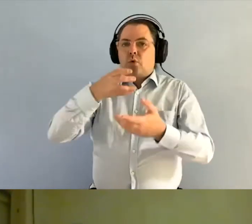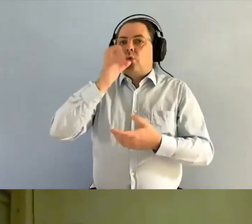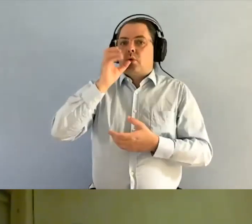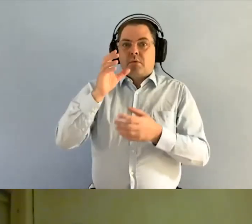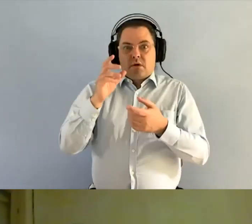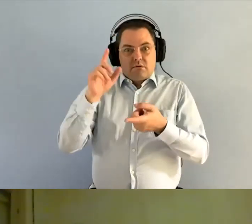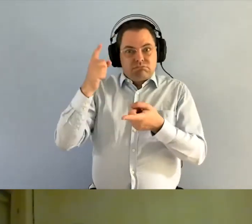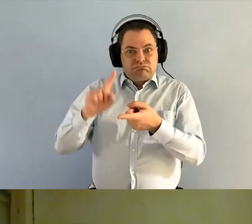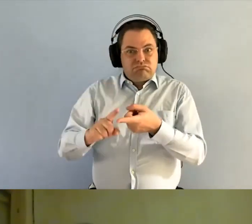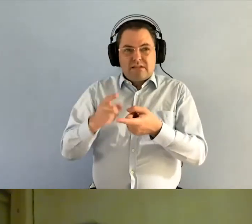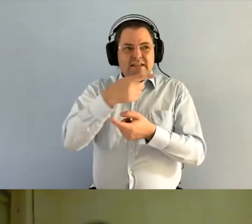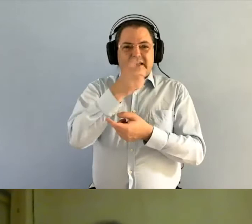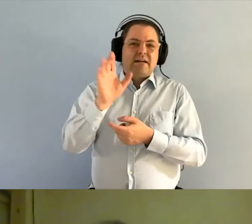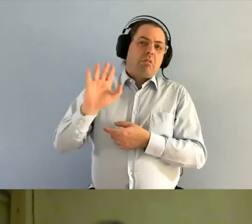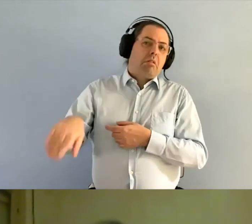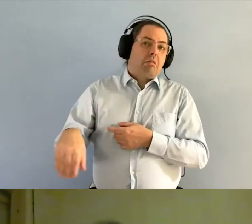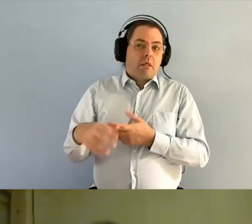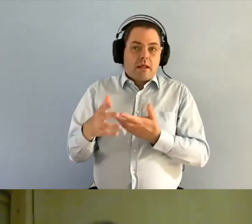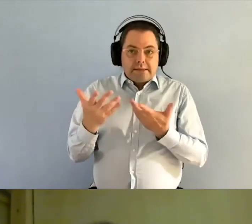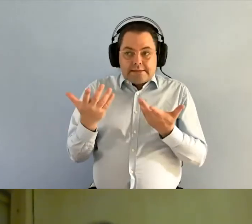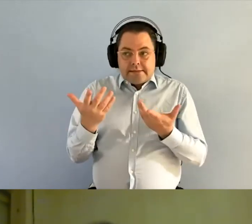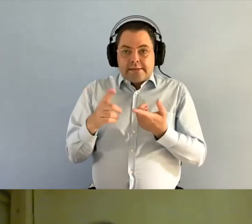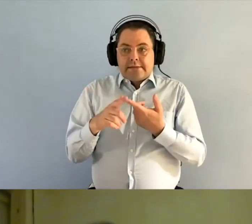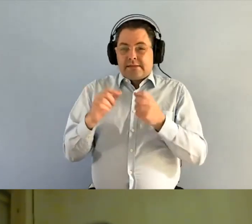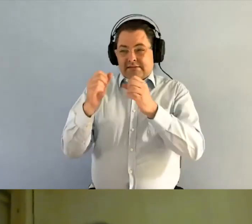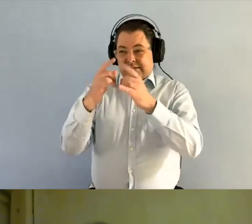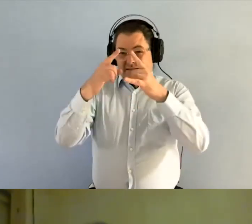about us. It was difficult to access water,